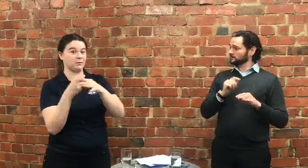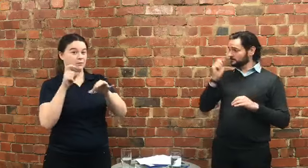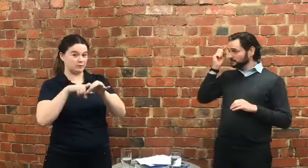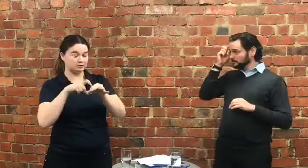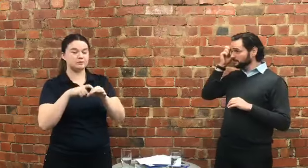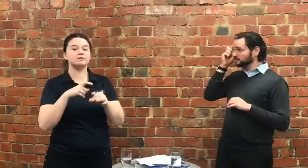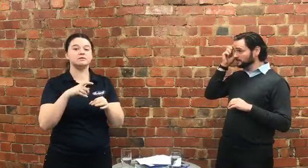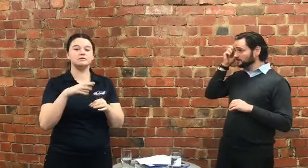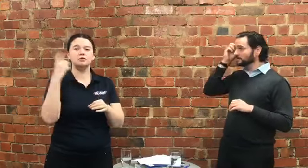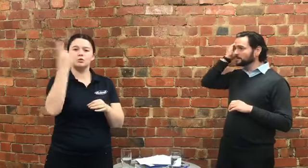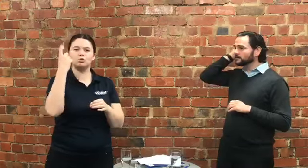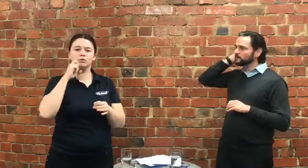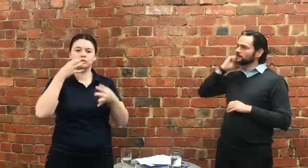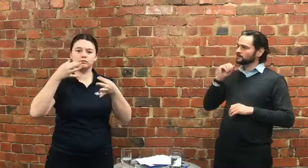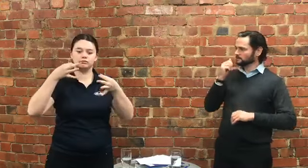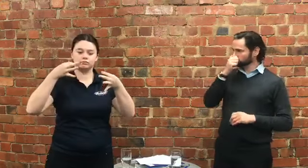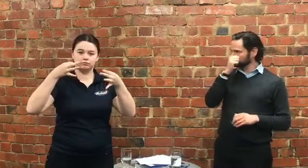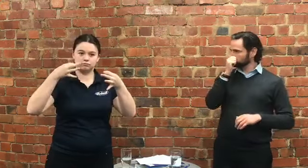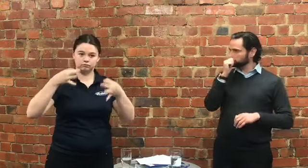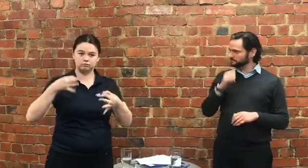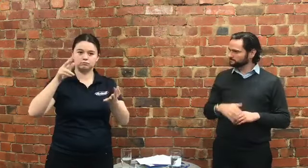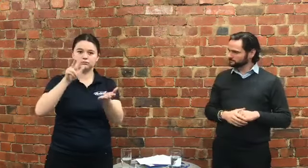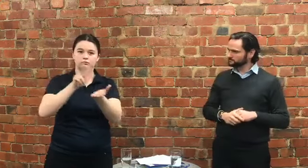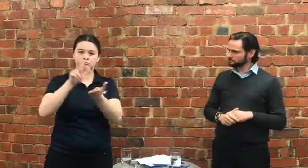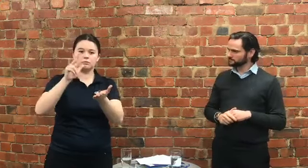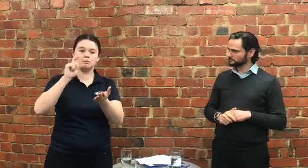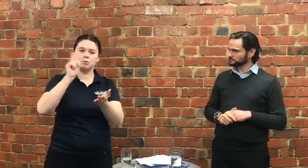So, we do have one question, and the question is -